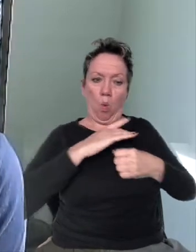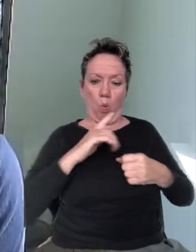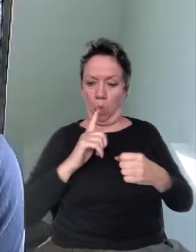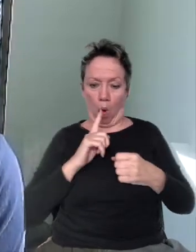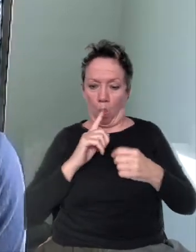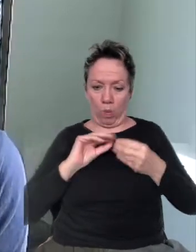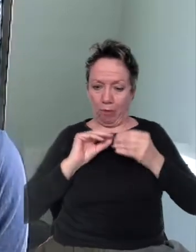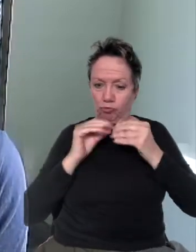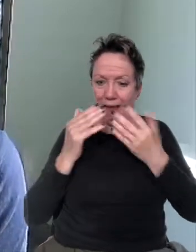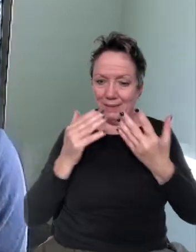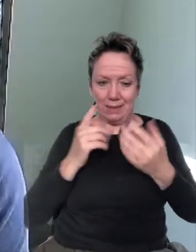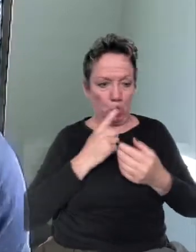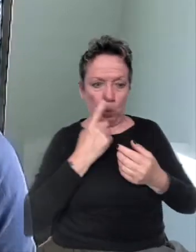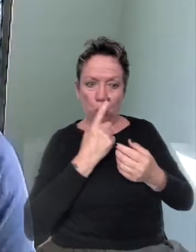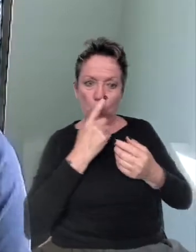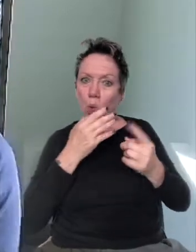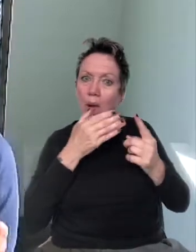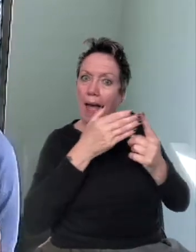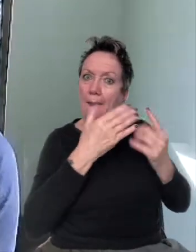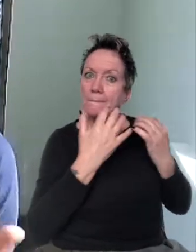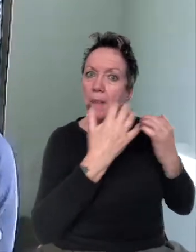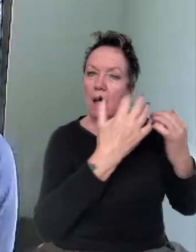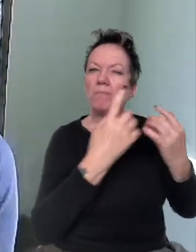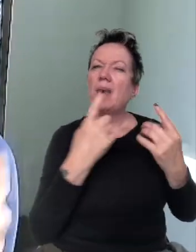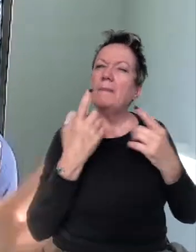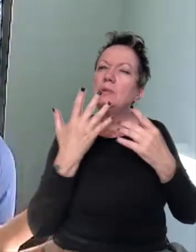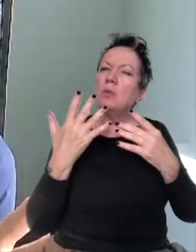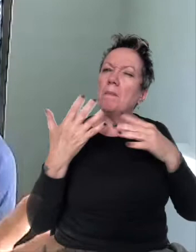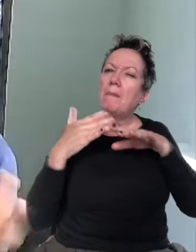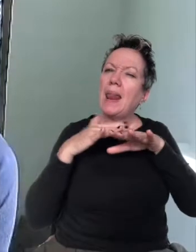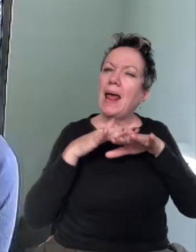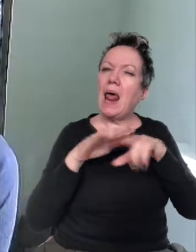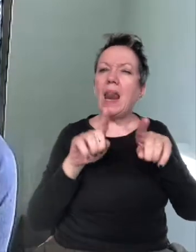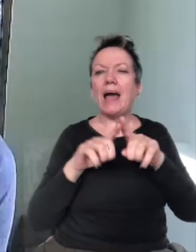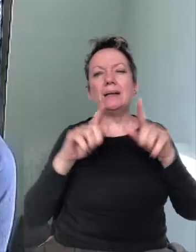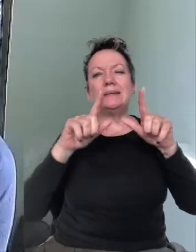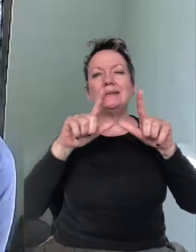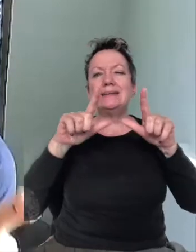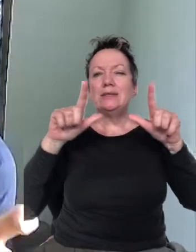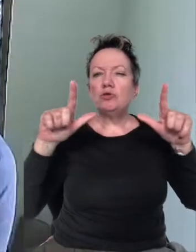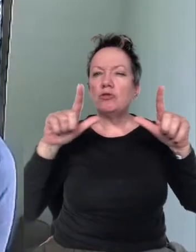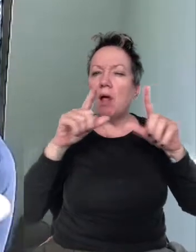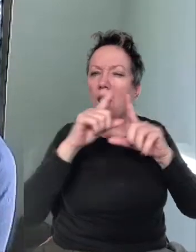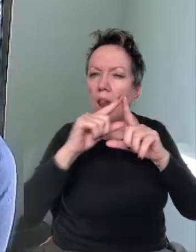And we talked a lot about this blended model of digital and space based on what that is.